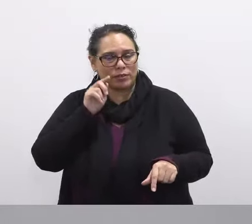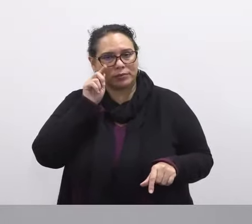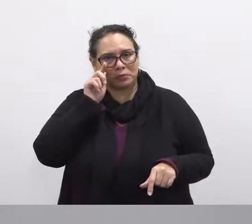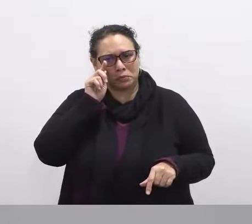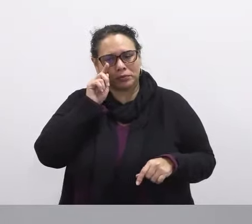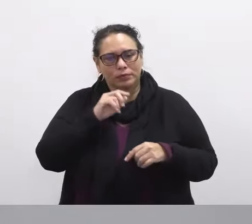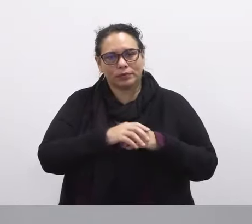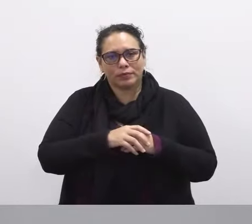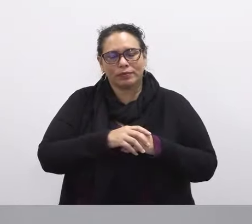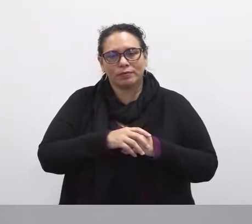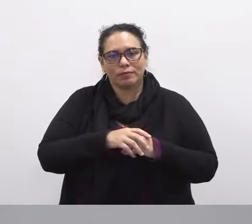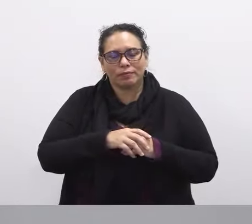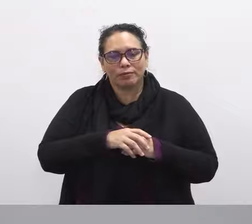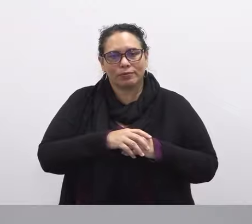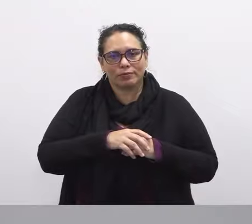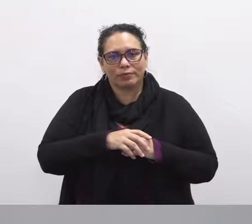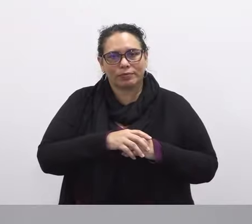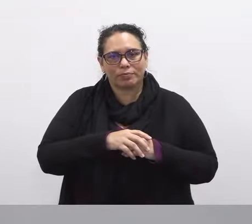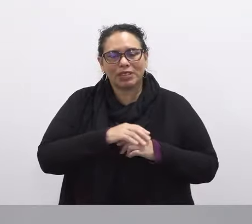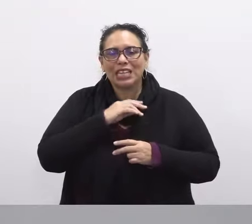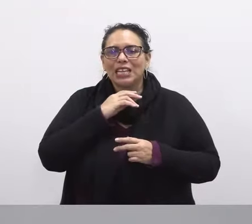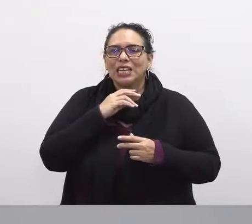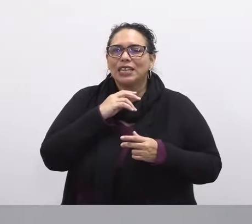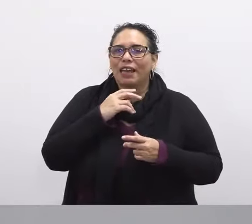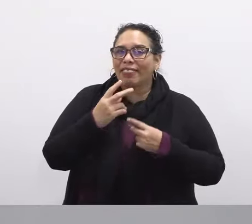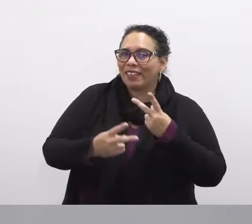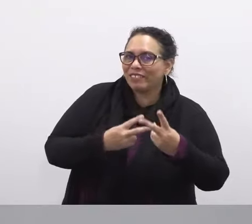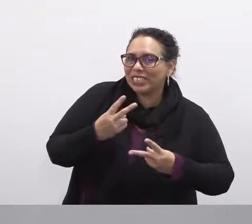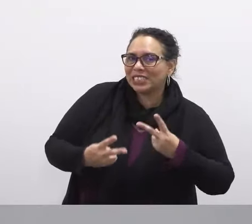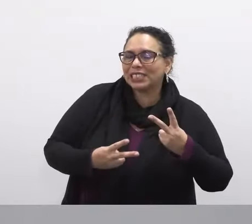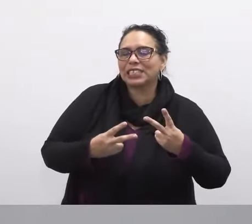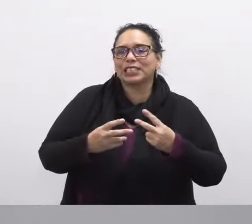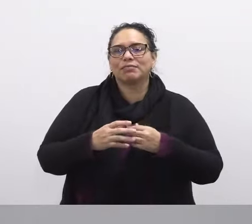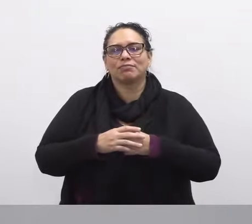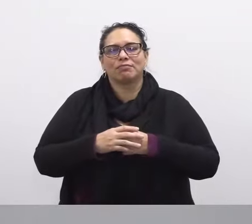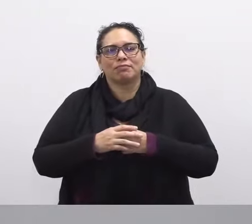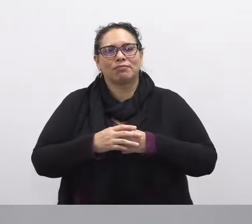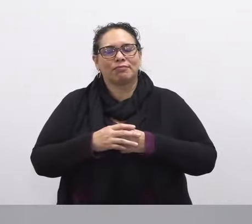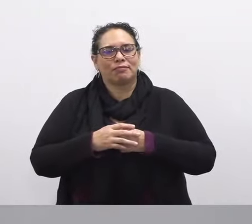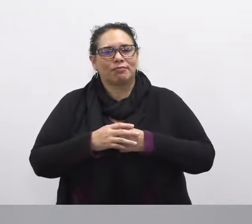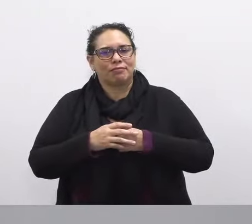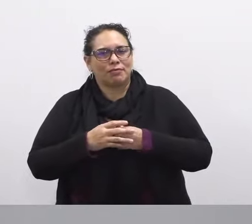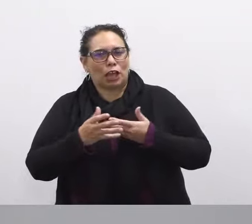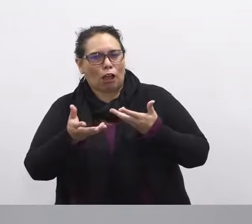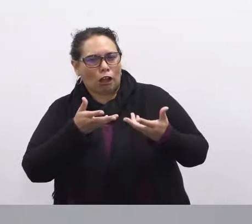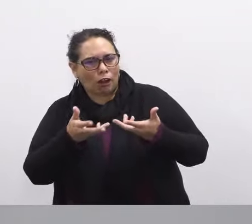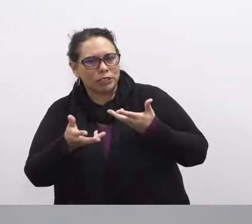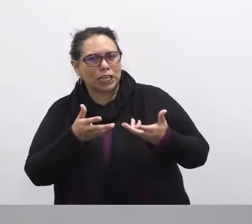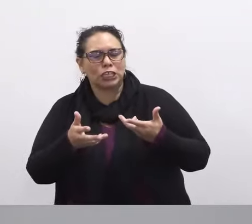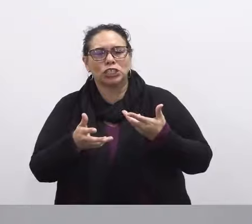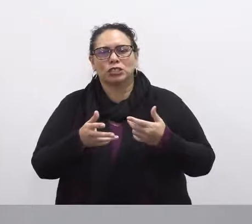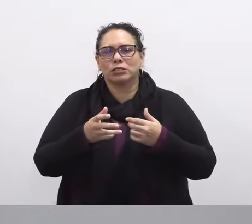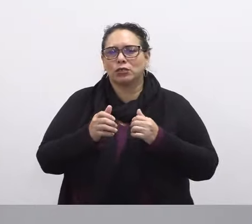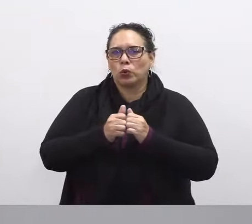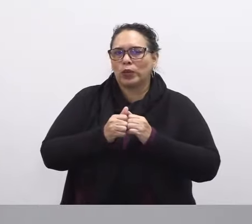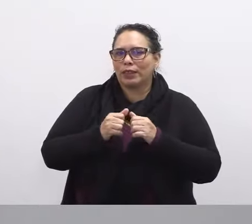the visit there, and the conversations with our educators and learning about pathways and the importance of facilities